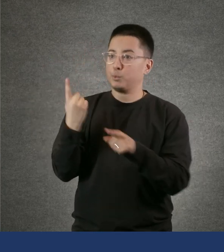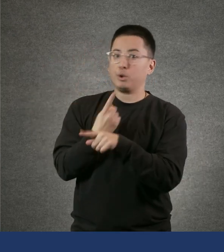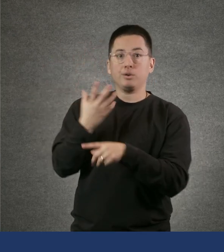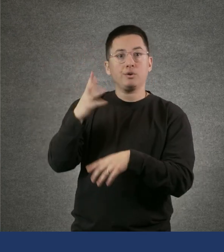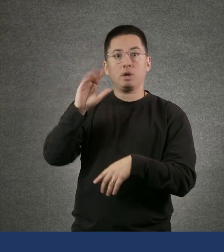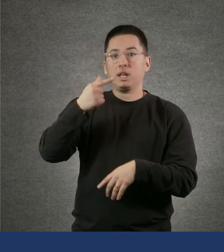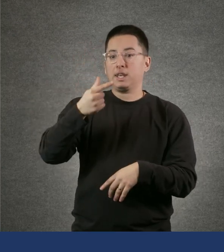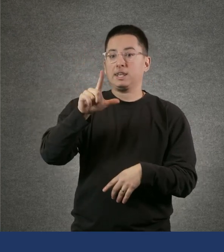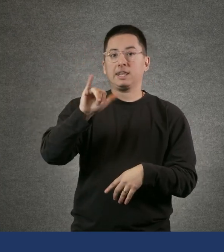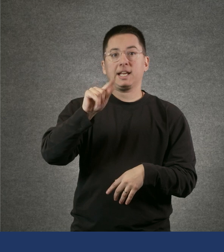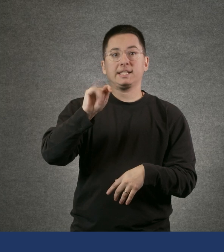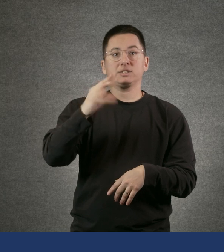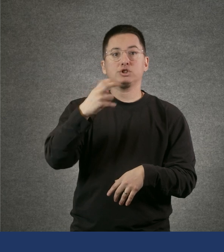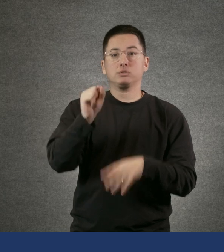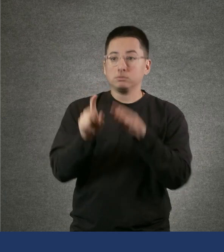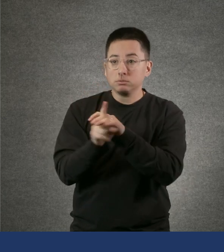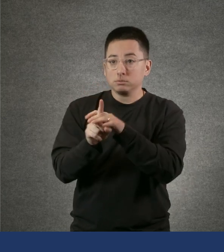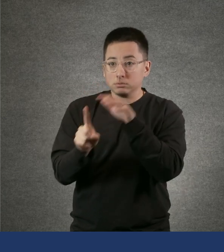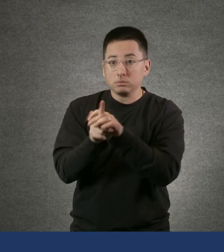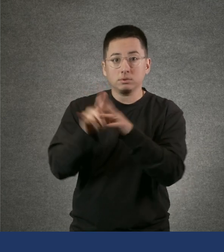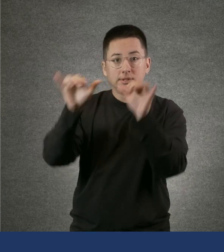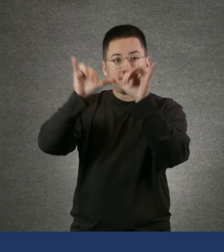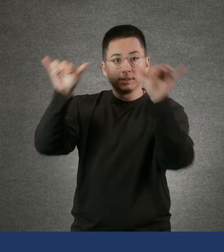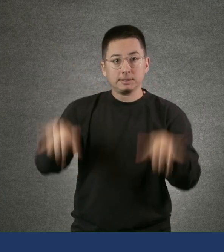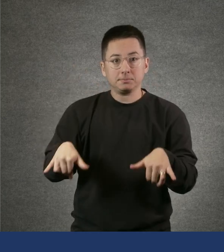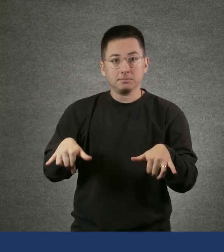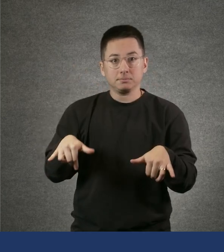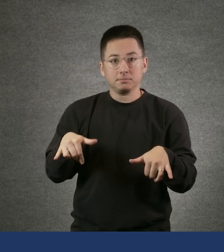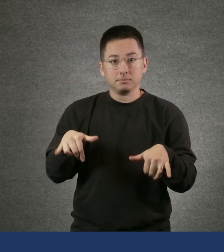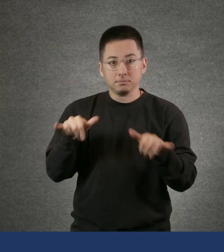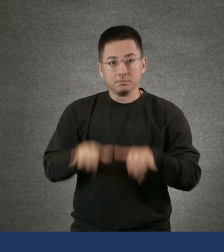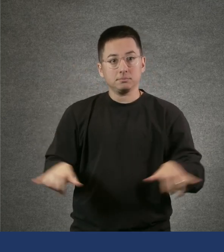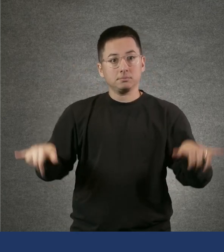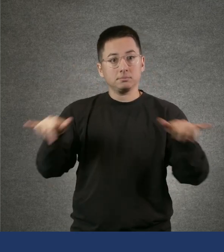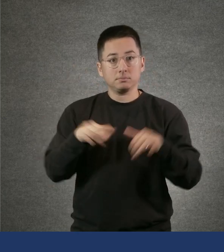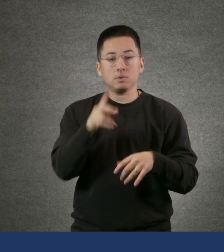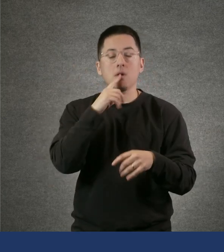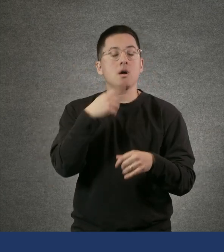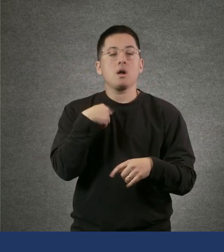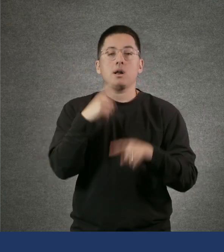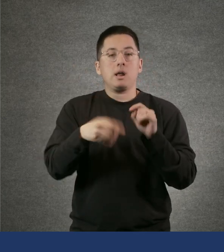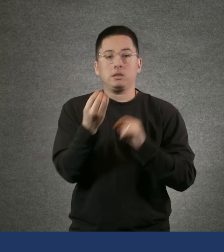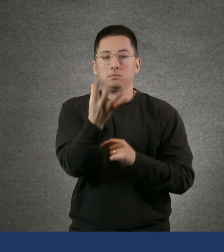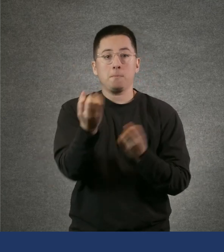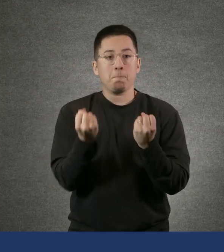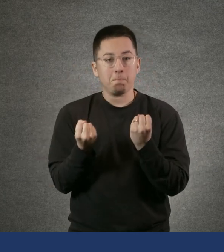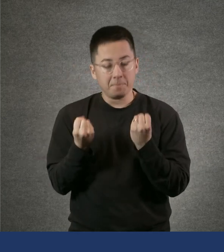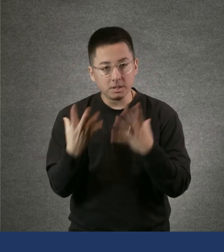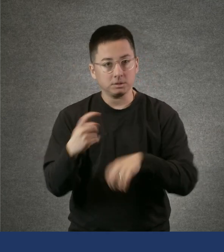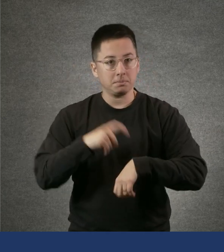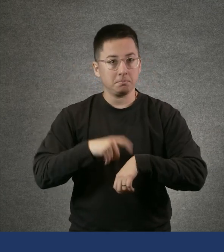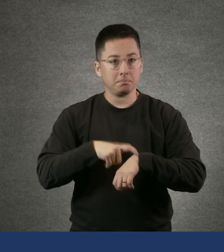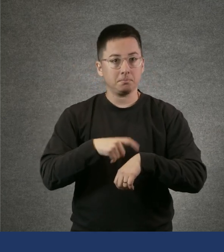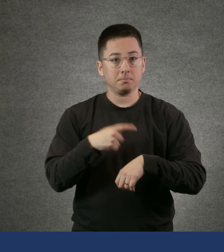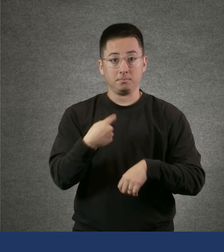while sick because of regular and reoccurring glitches in the system.